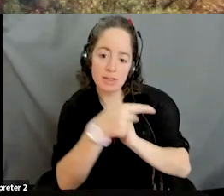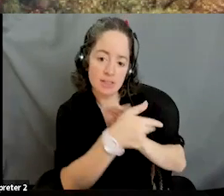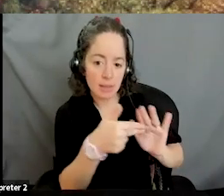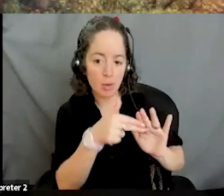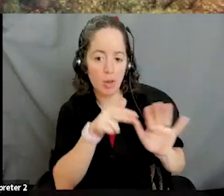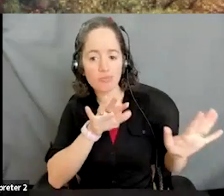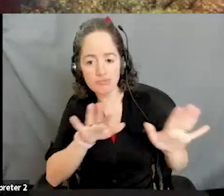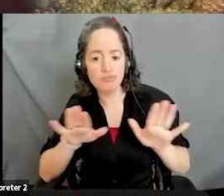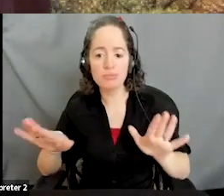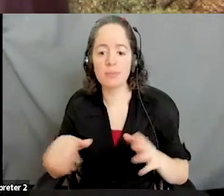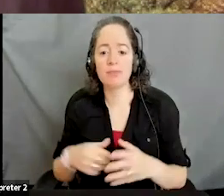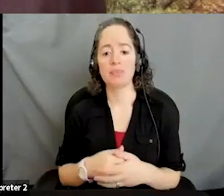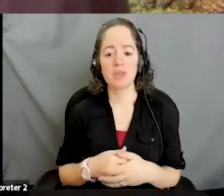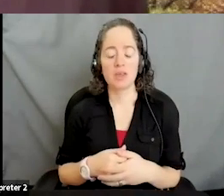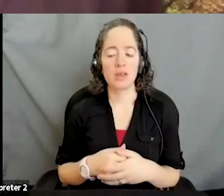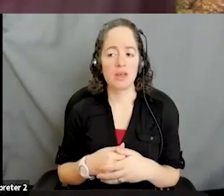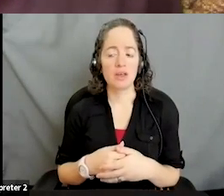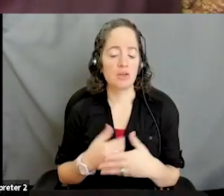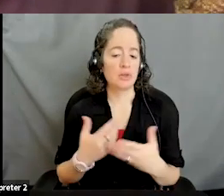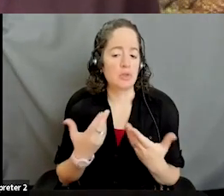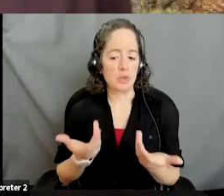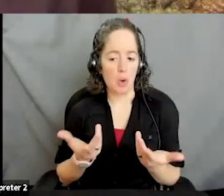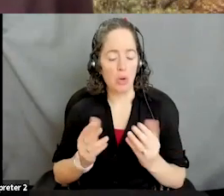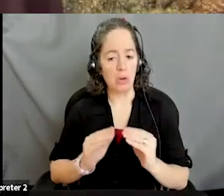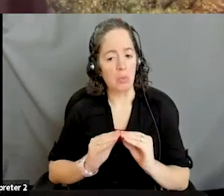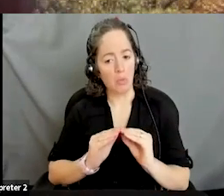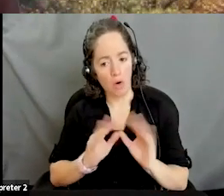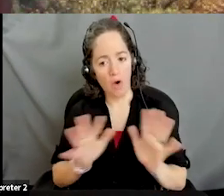It was obviously something that was important to these folks.